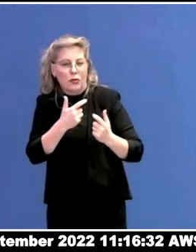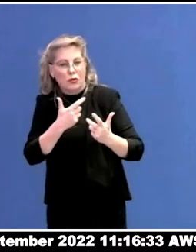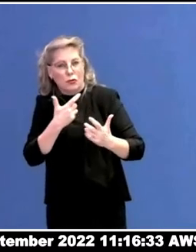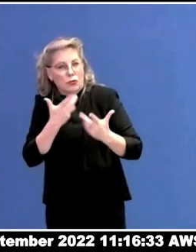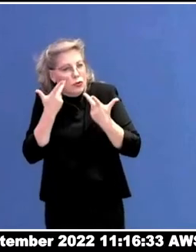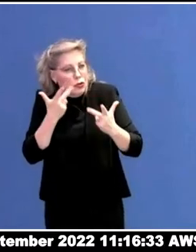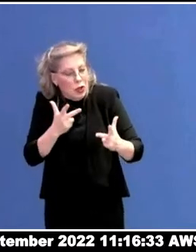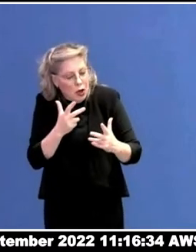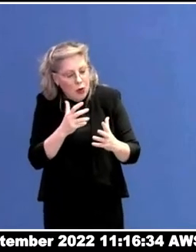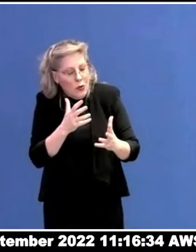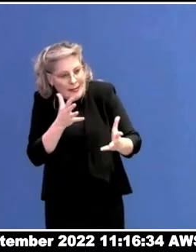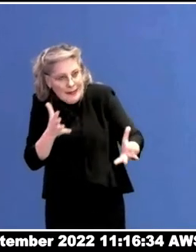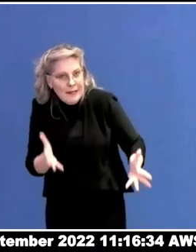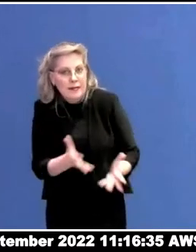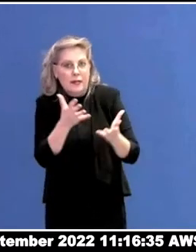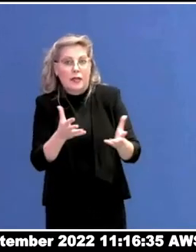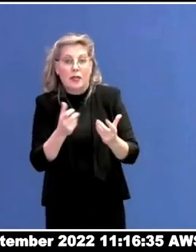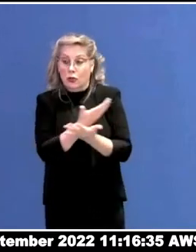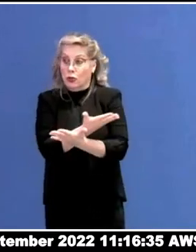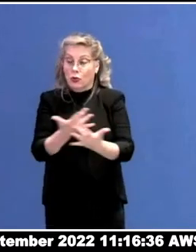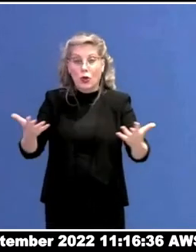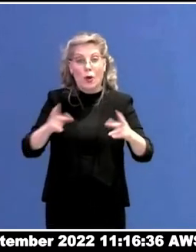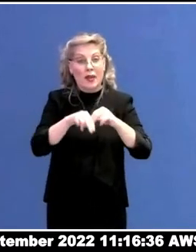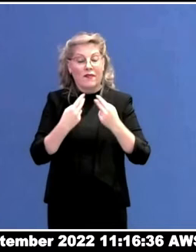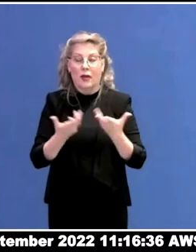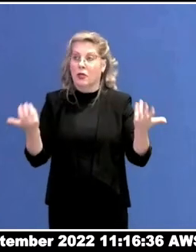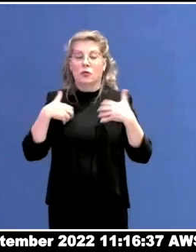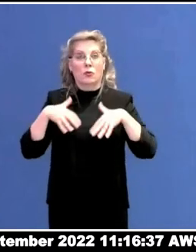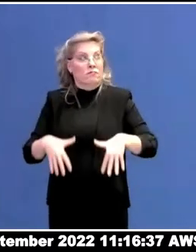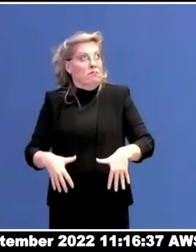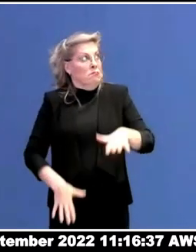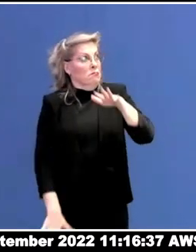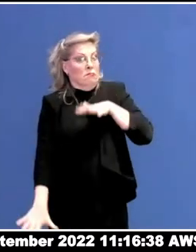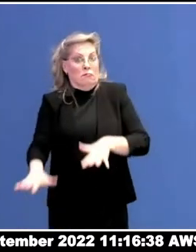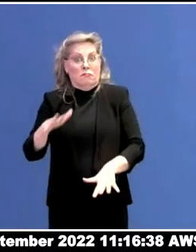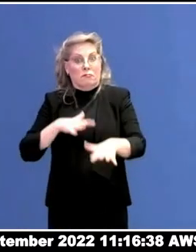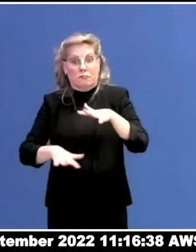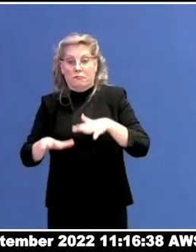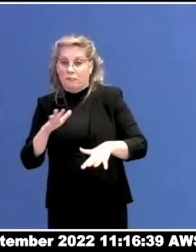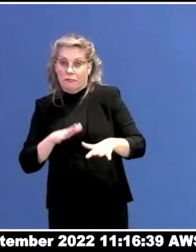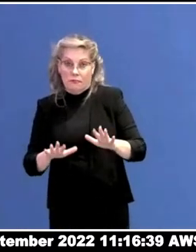we need to reach. Now, in terms of it not being funded, I mean, sorry - sorry, excuse